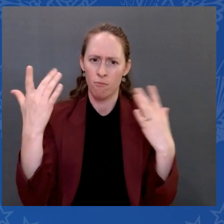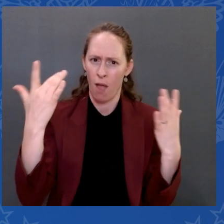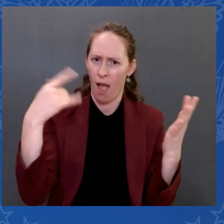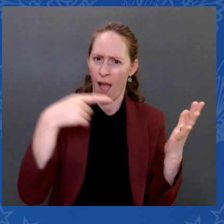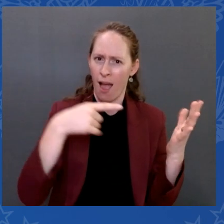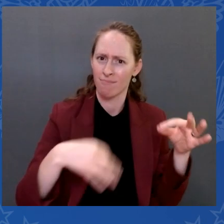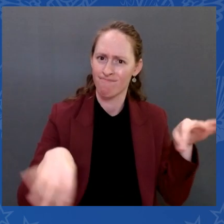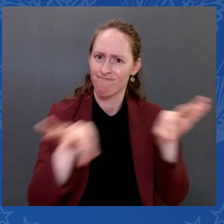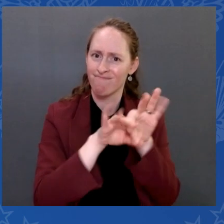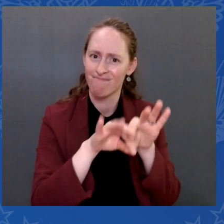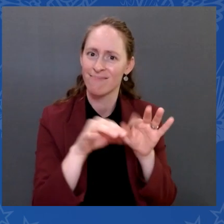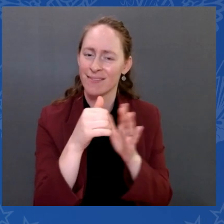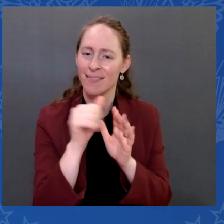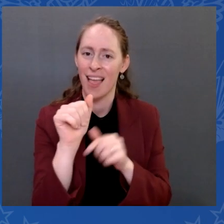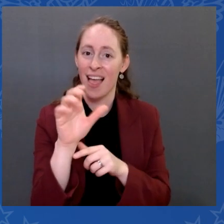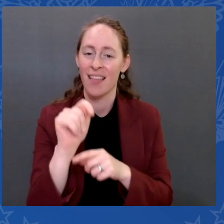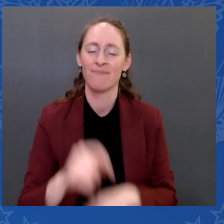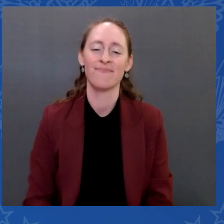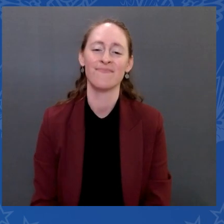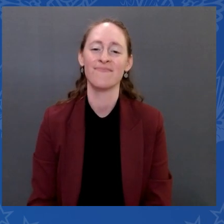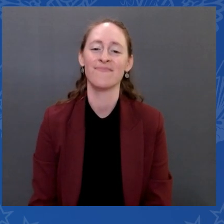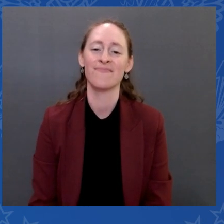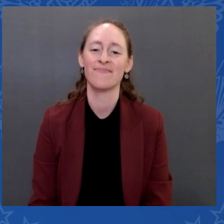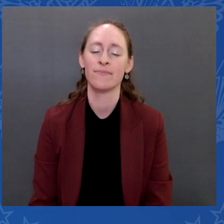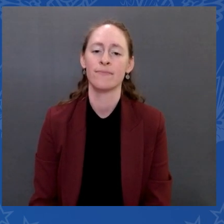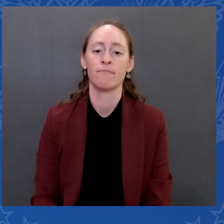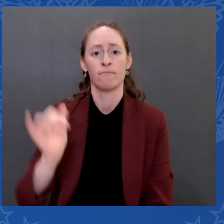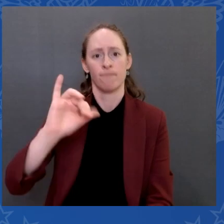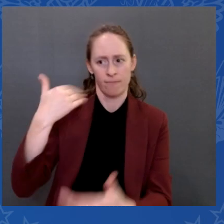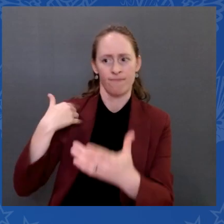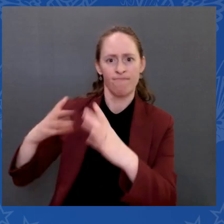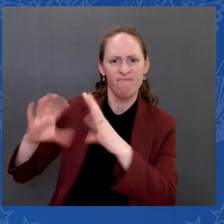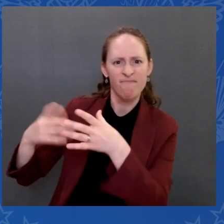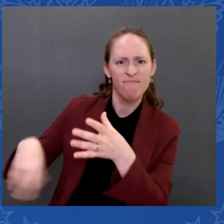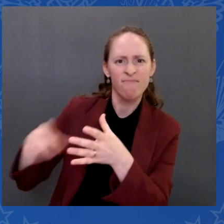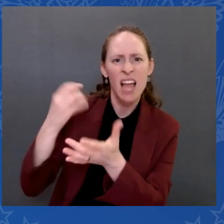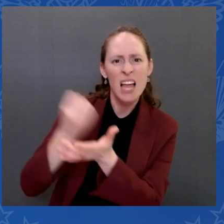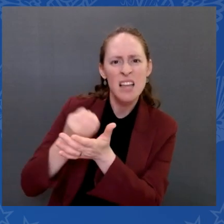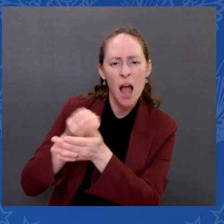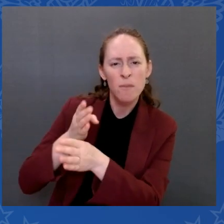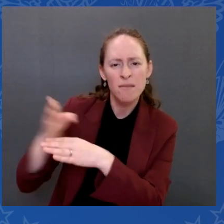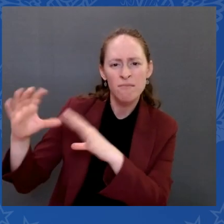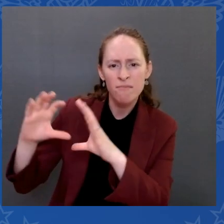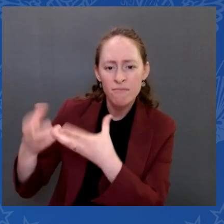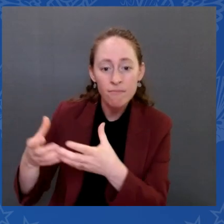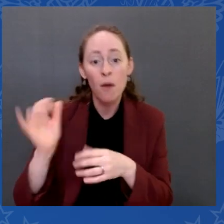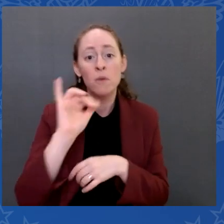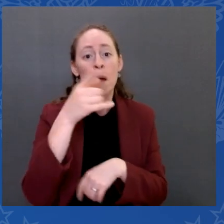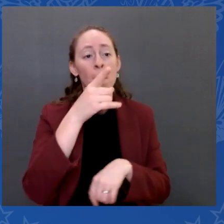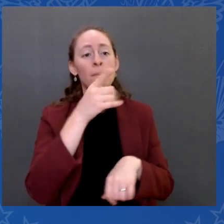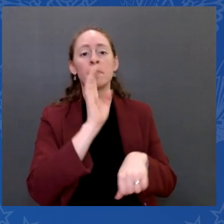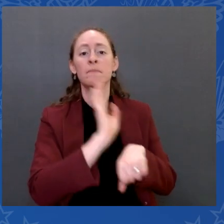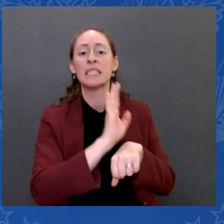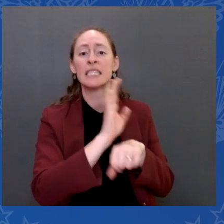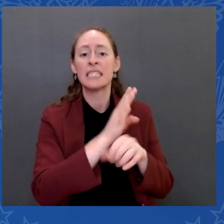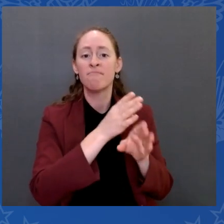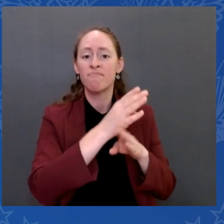as well as business and labor leaders from across the country. We thought, sir, that we would try to divide this into two categories,